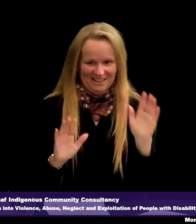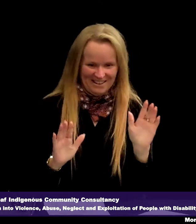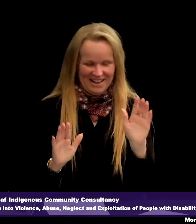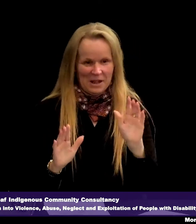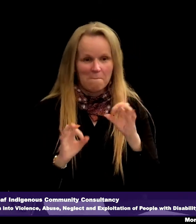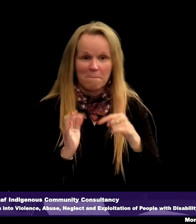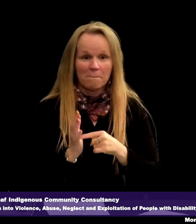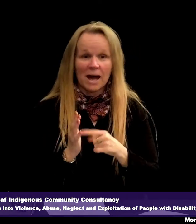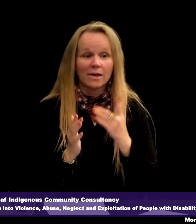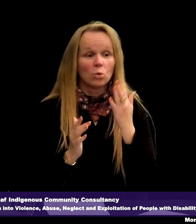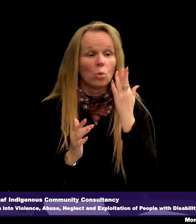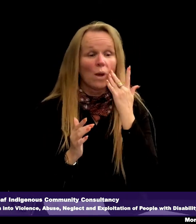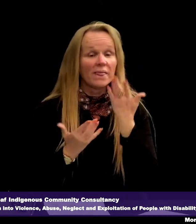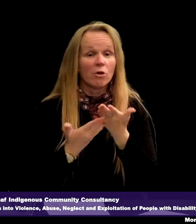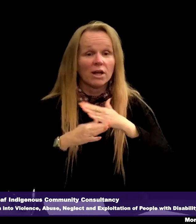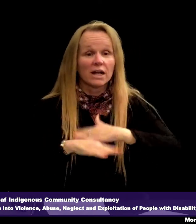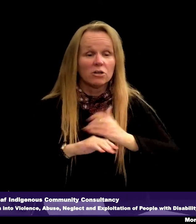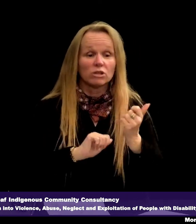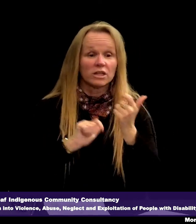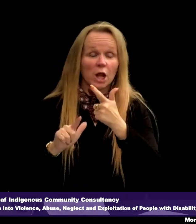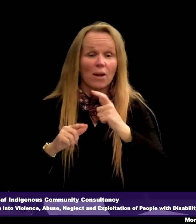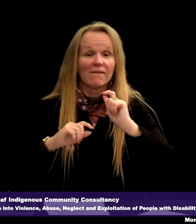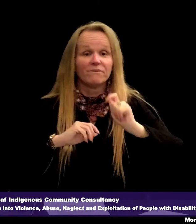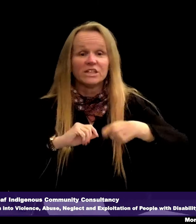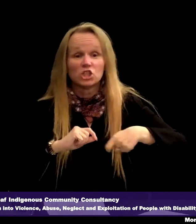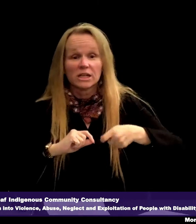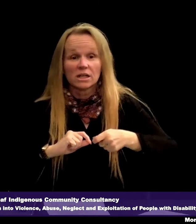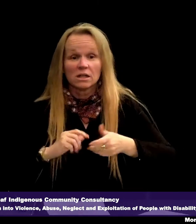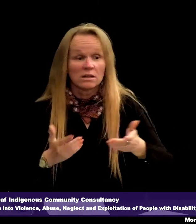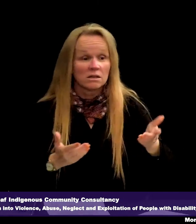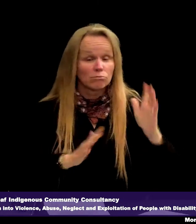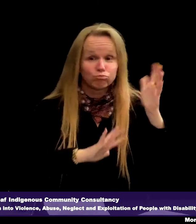interacting in that kind of way, but when they are on country, they could go out